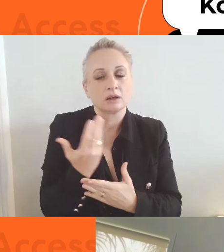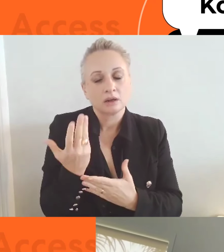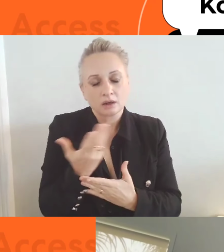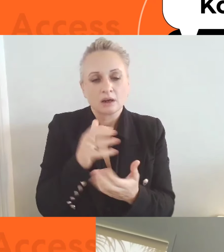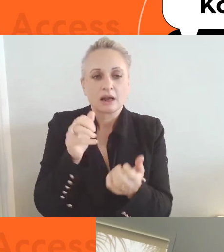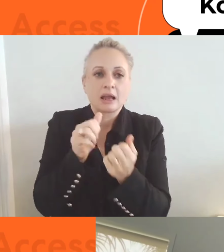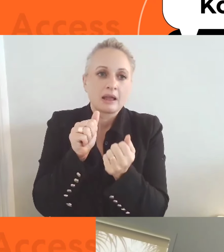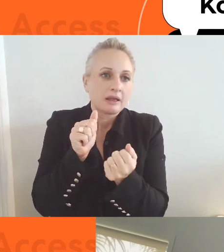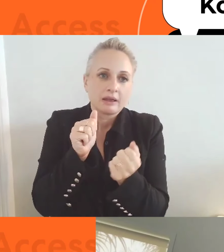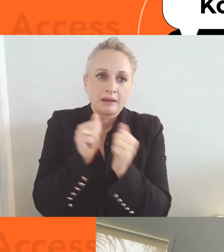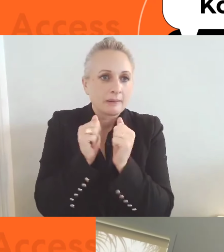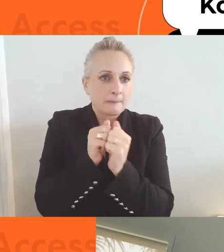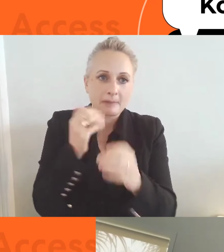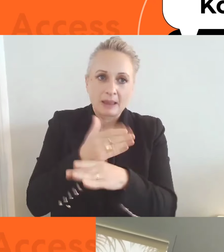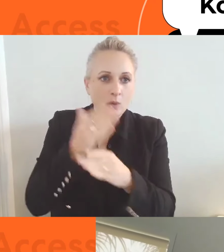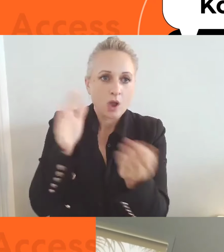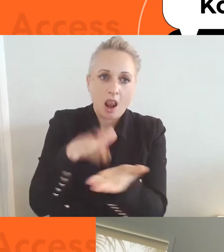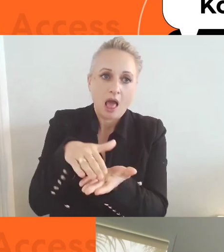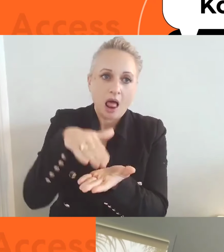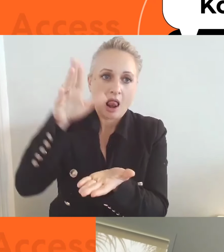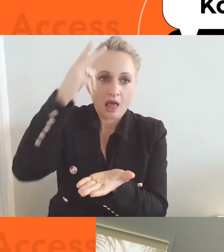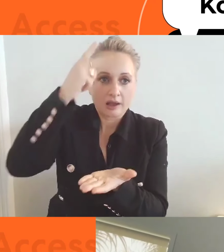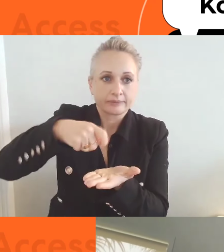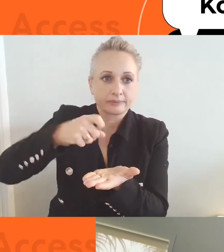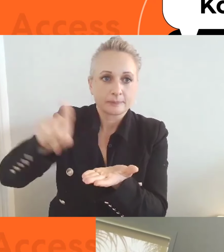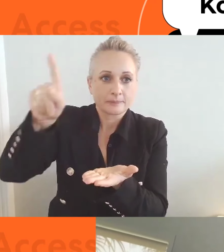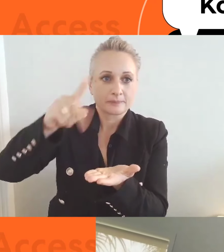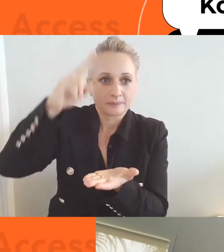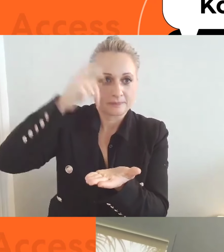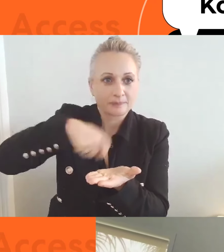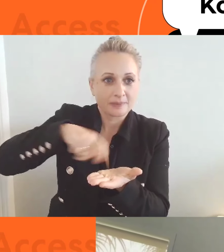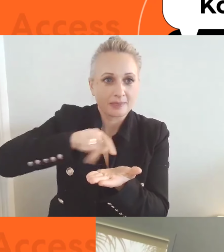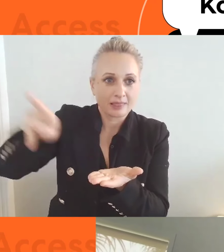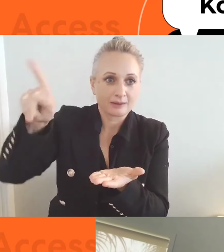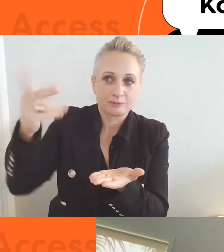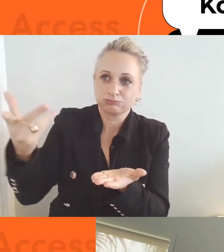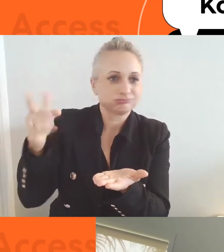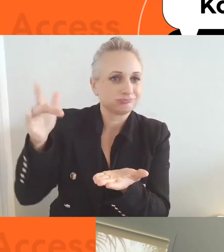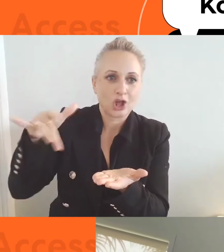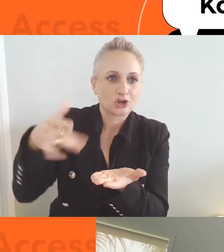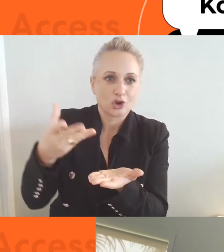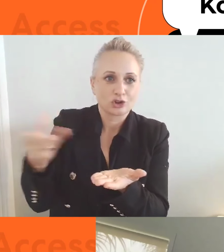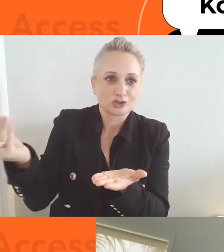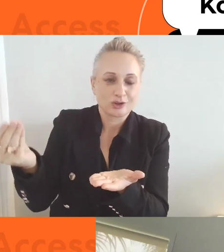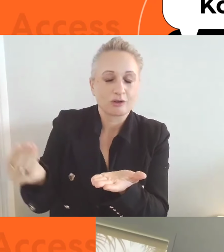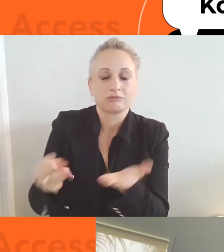day I hope to get it sorted. But rightio, now we've got three other